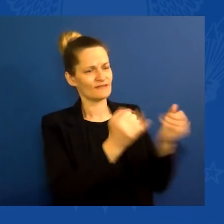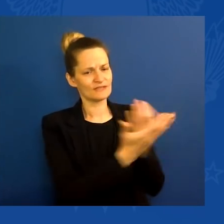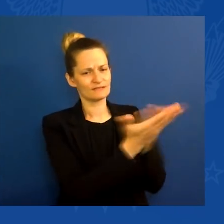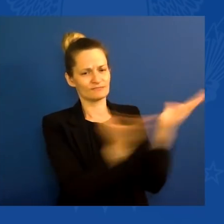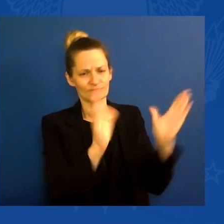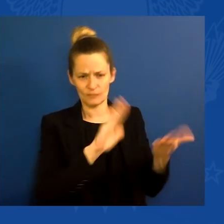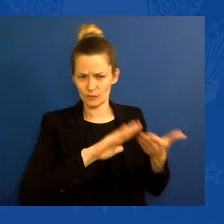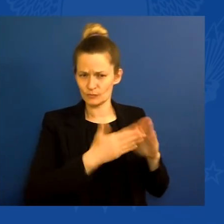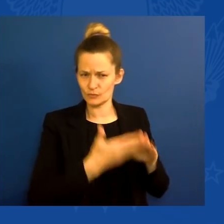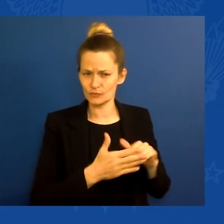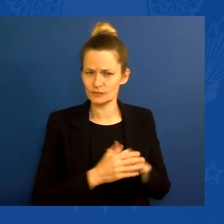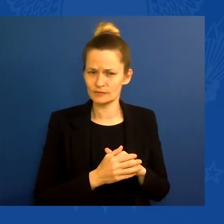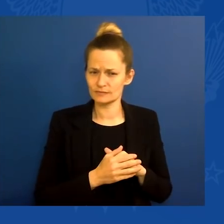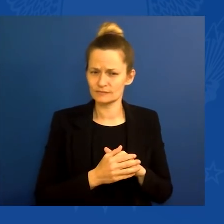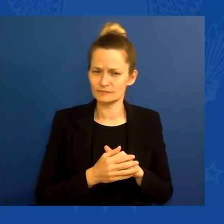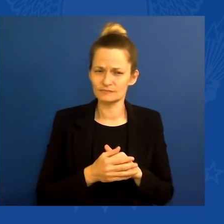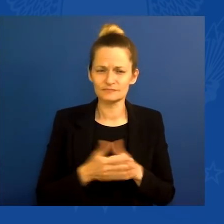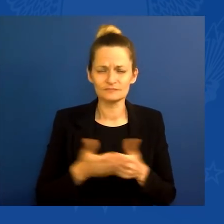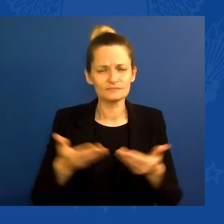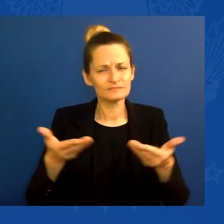the president of the United States, Joseph Biden.